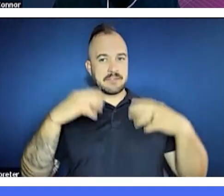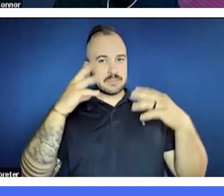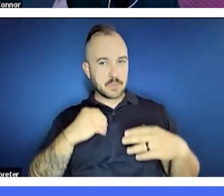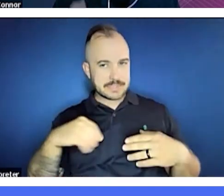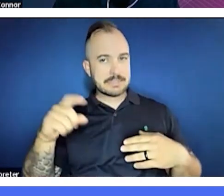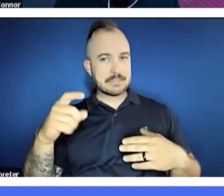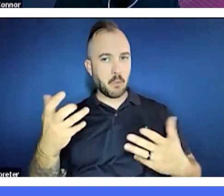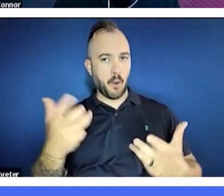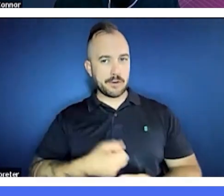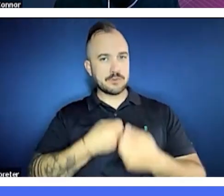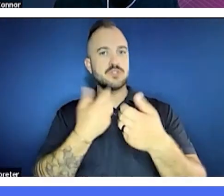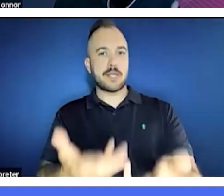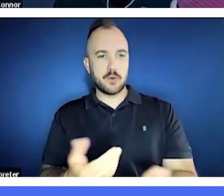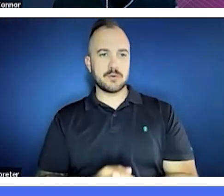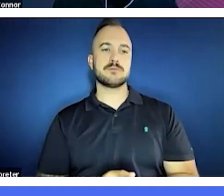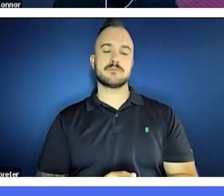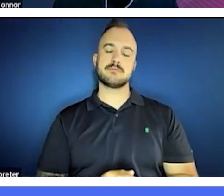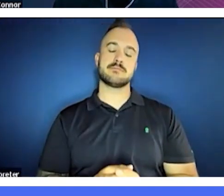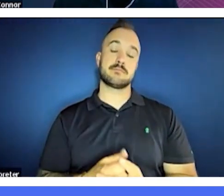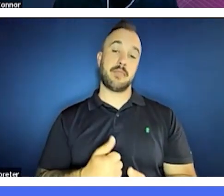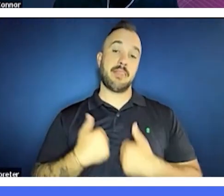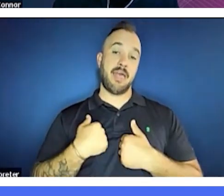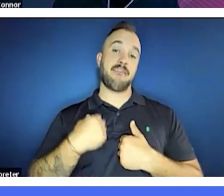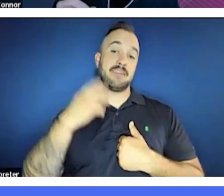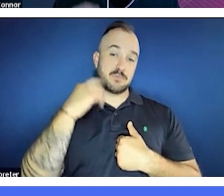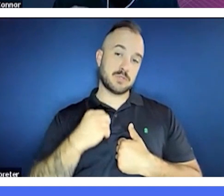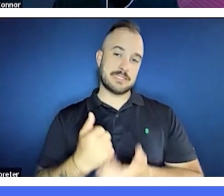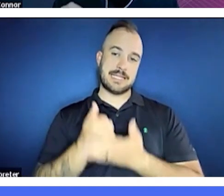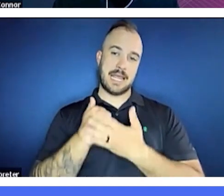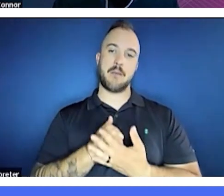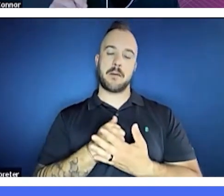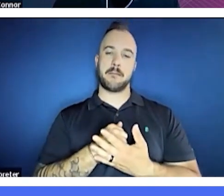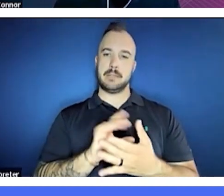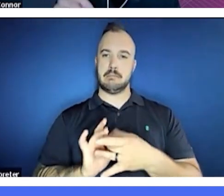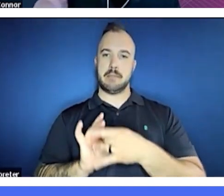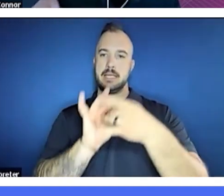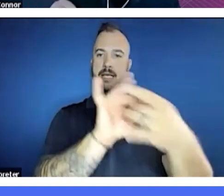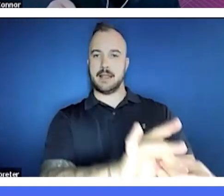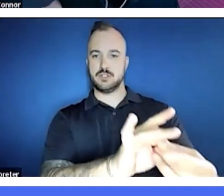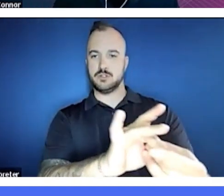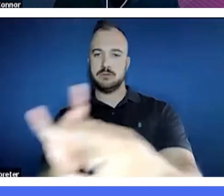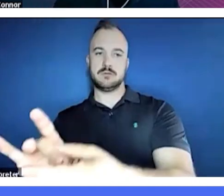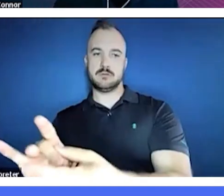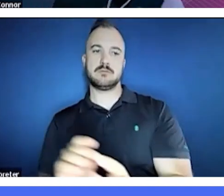And those life experiences help them to make connections. Children and adults have unique motivations, right?